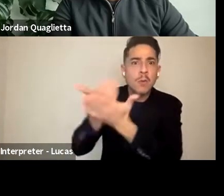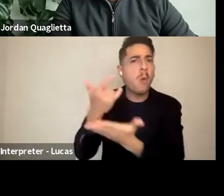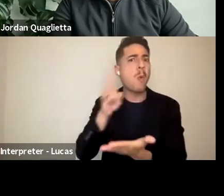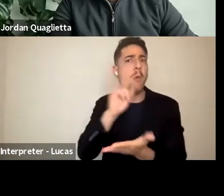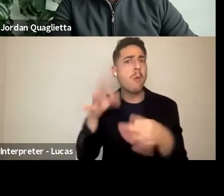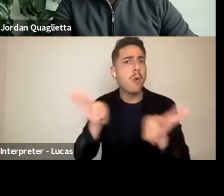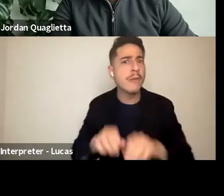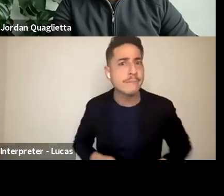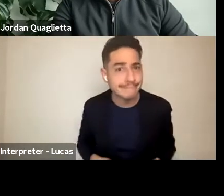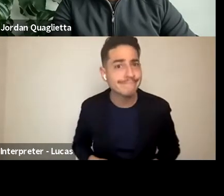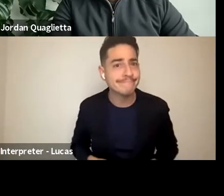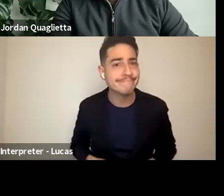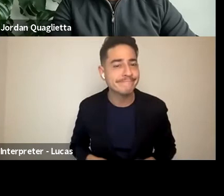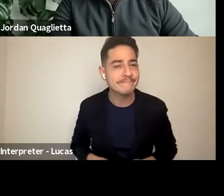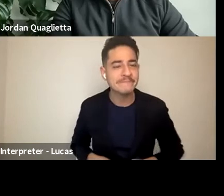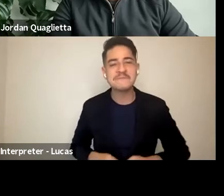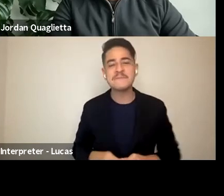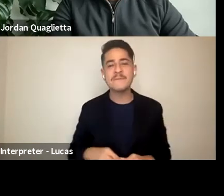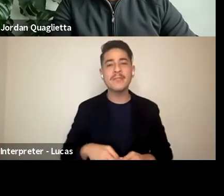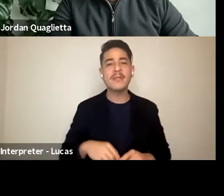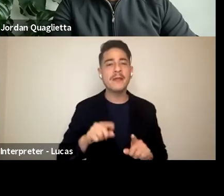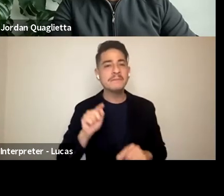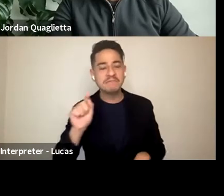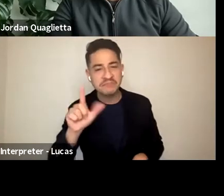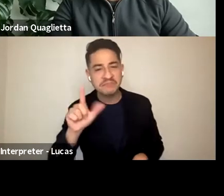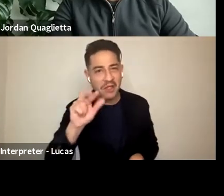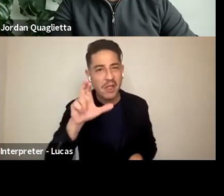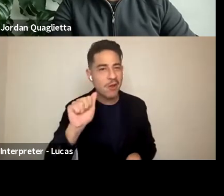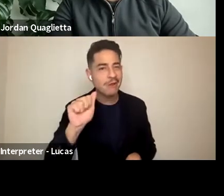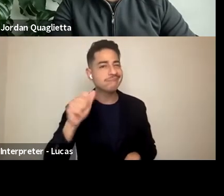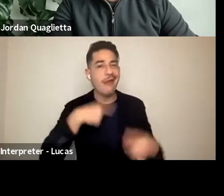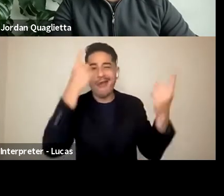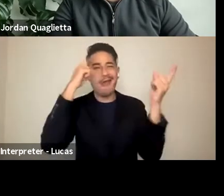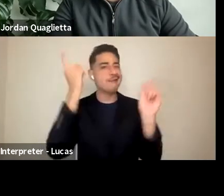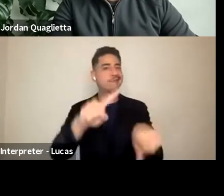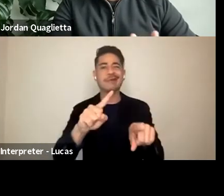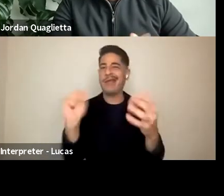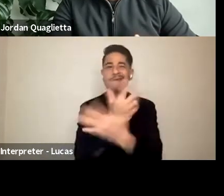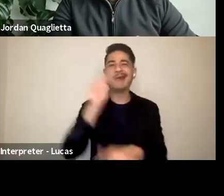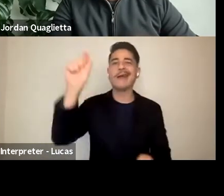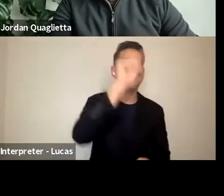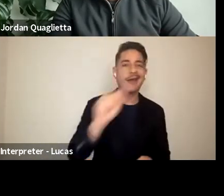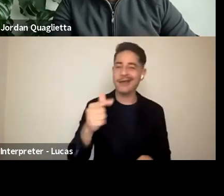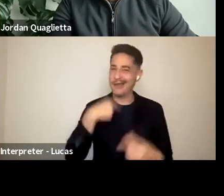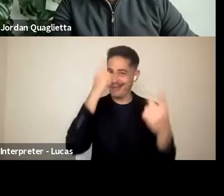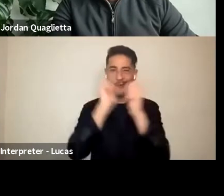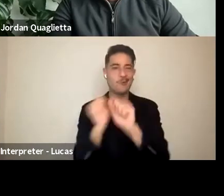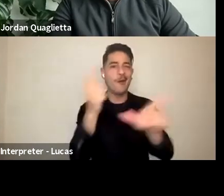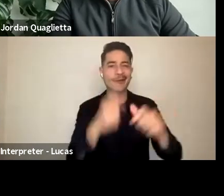Thanks. Everything everyone else says. Okay, so I'll give you a new one then.